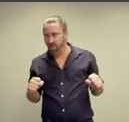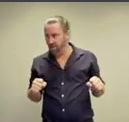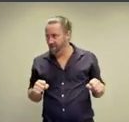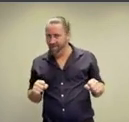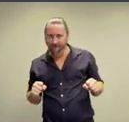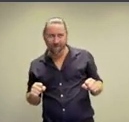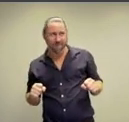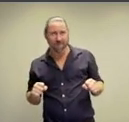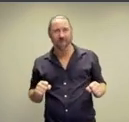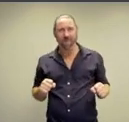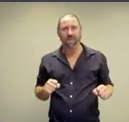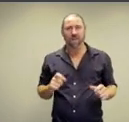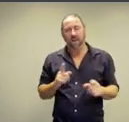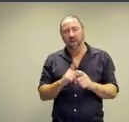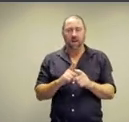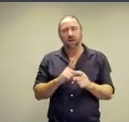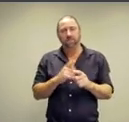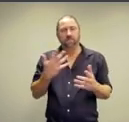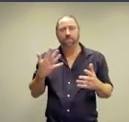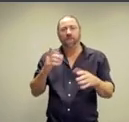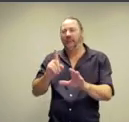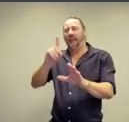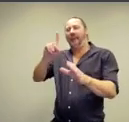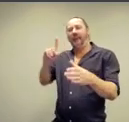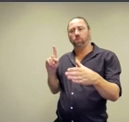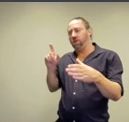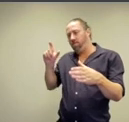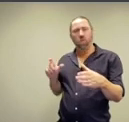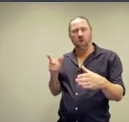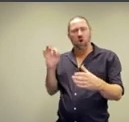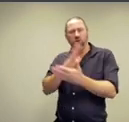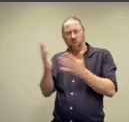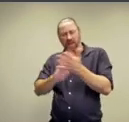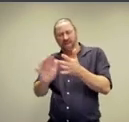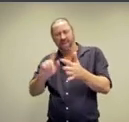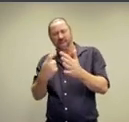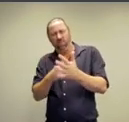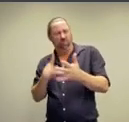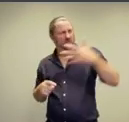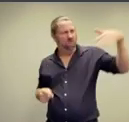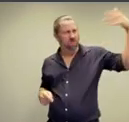it was the outsider and the anti-hero, the anti-hero, sorry,